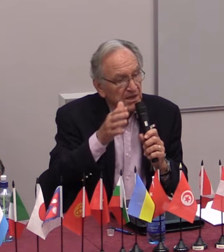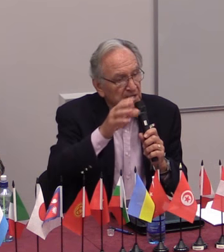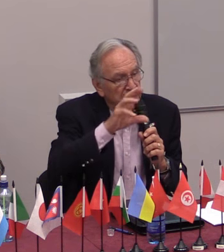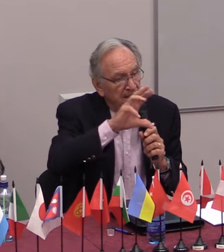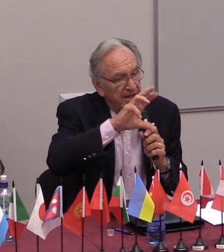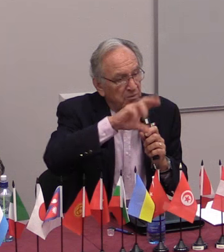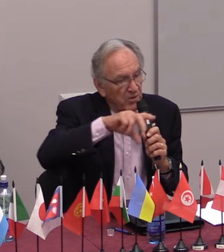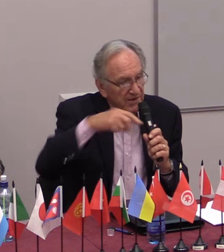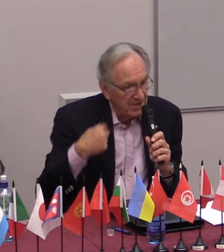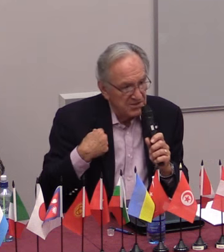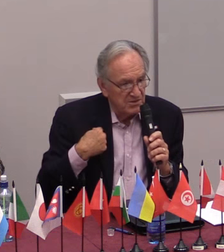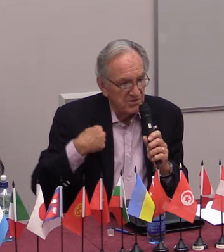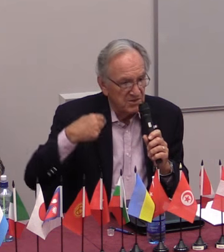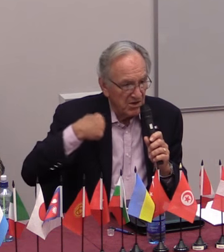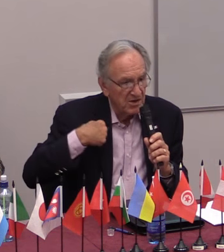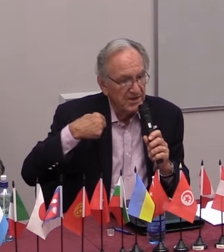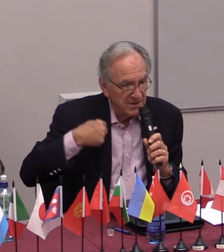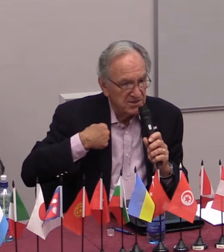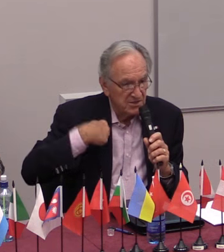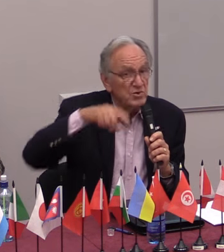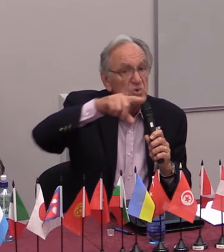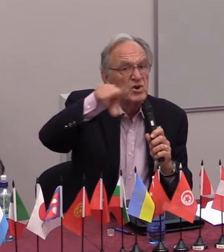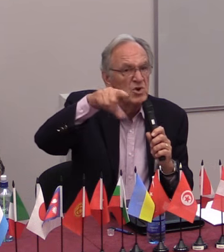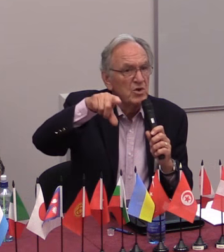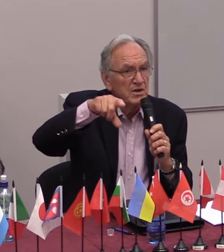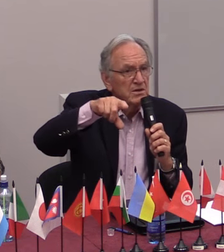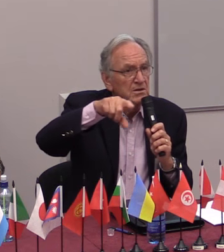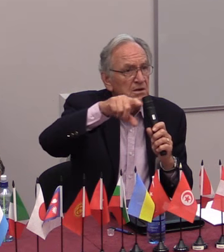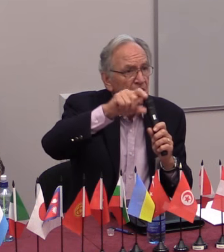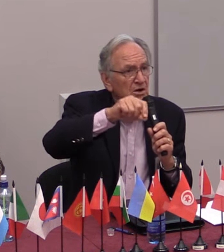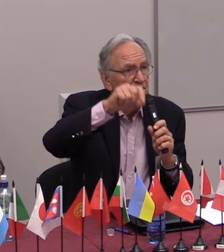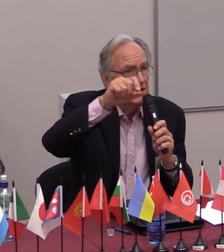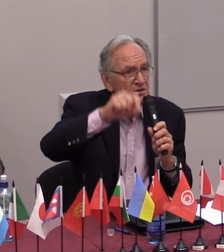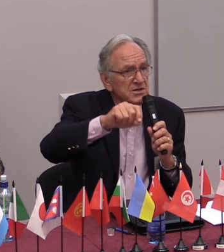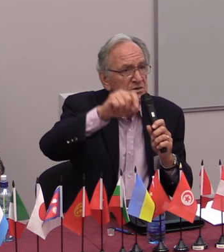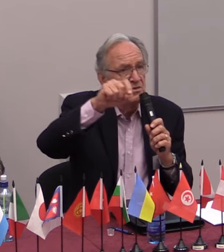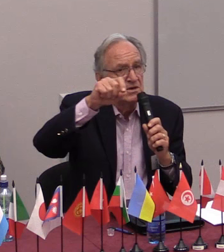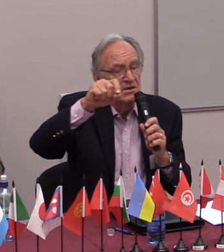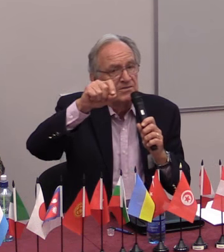and we have an institution, there's a Harkin institute, you can Google it, Harkin institute